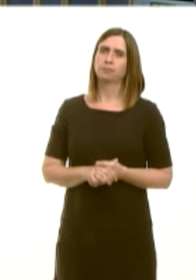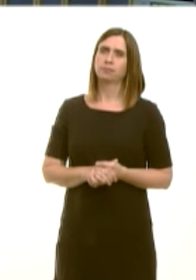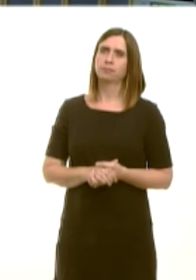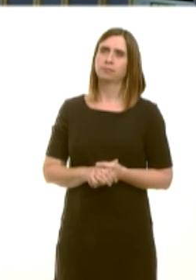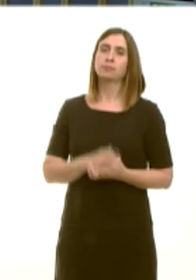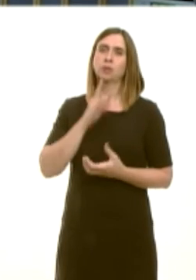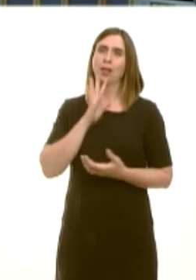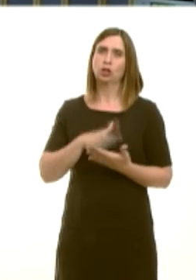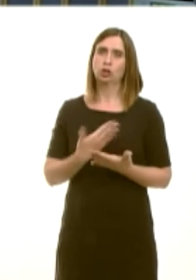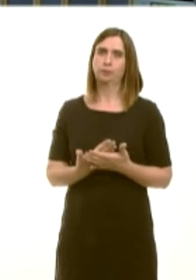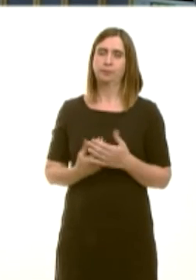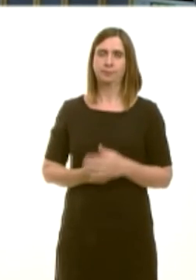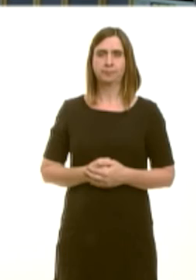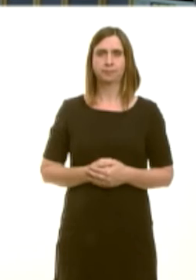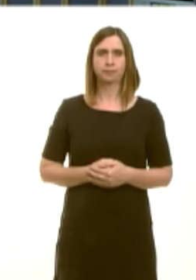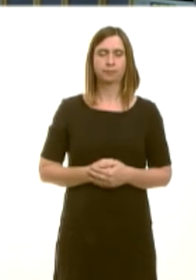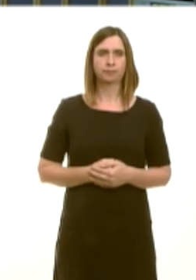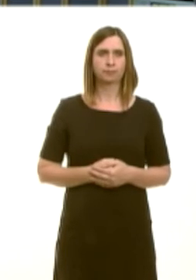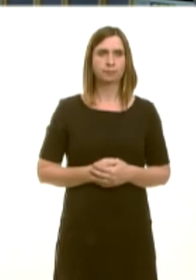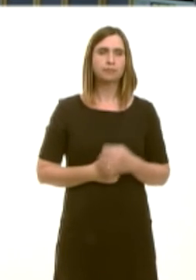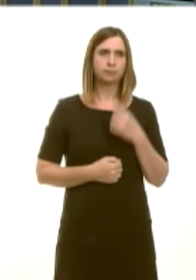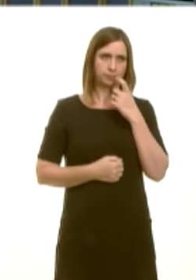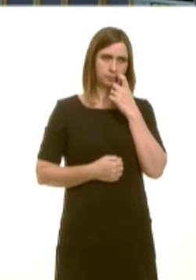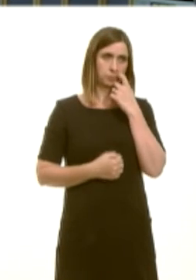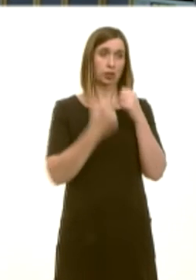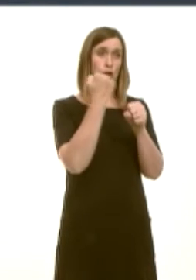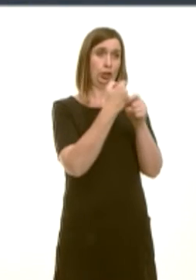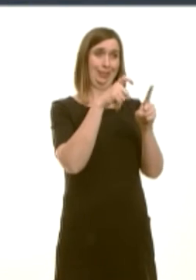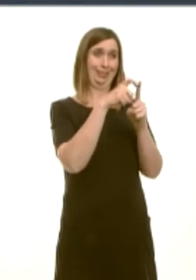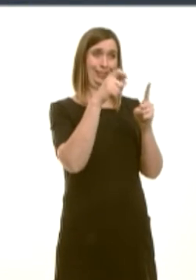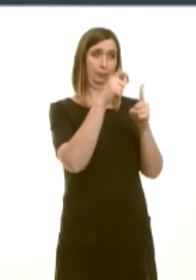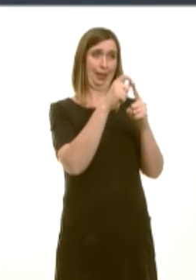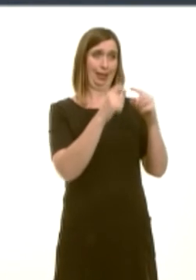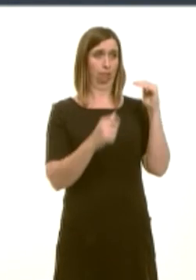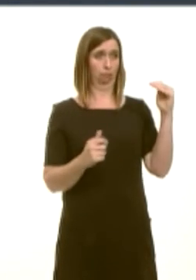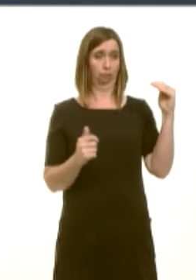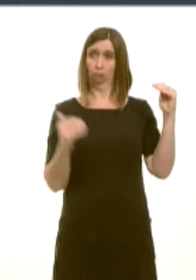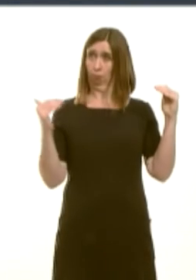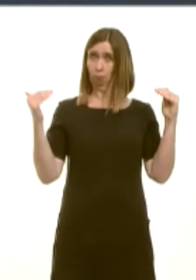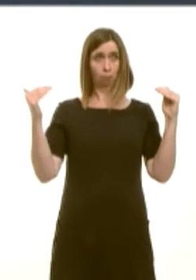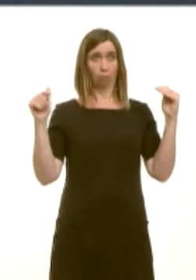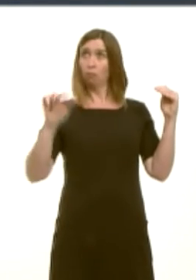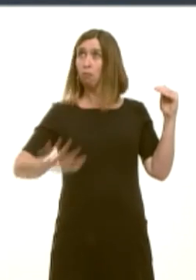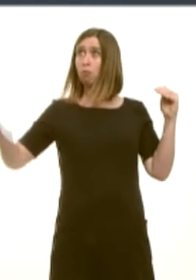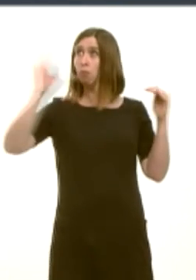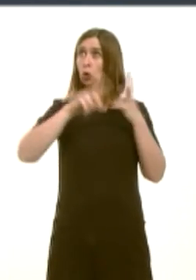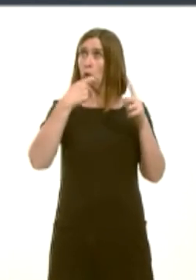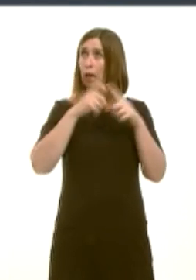of Wales. Alun Ffred Jones: How do Welsh per capita productivity rates compare to UK per capita productivity rates?